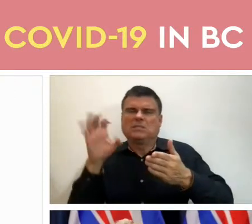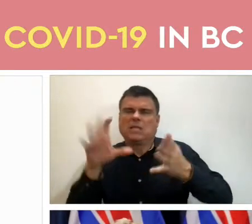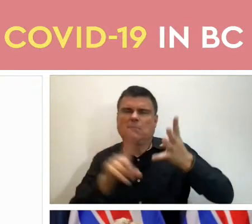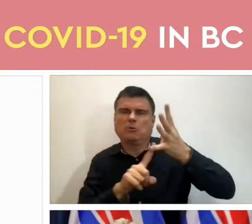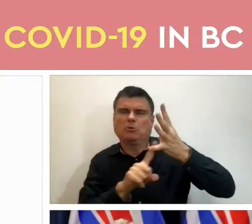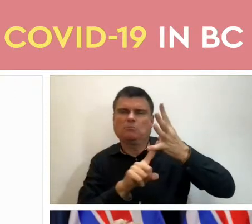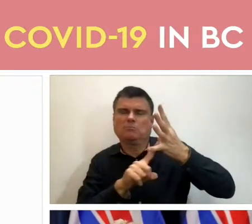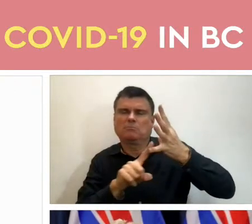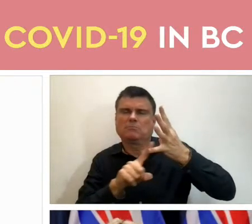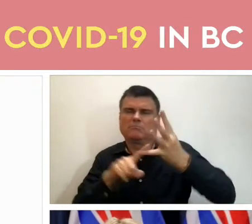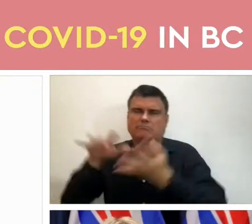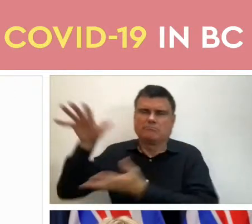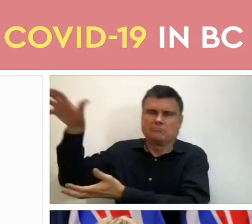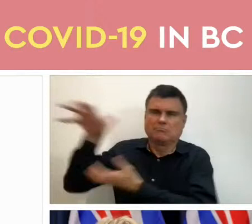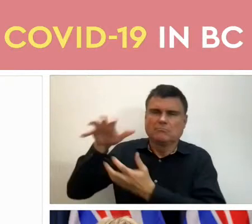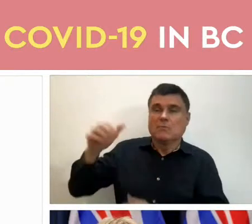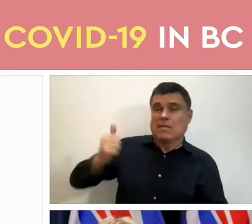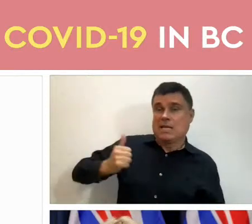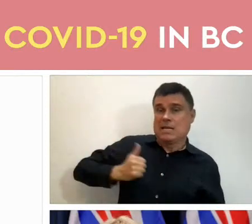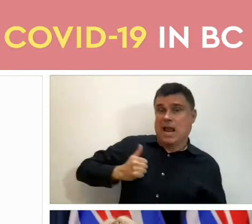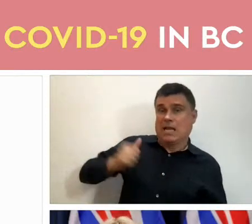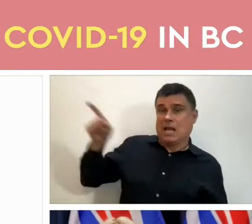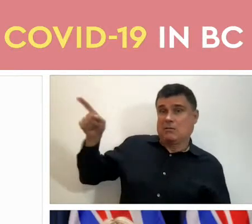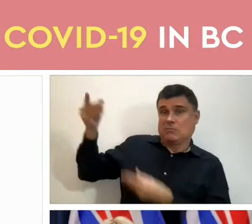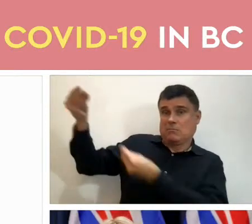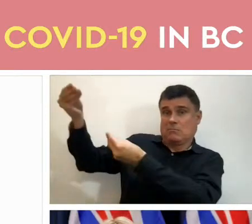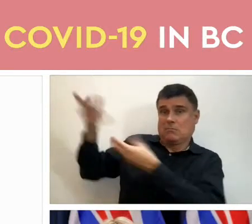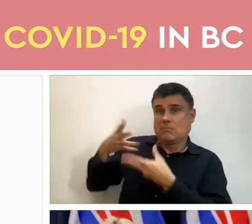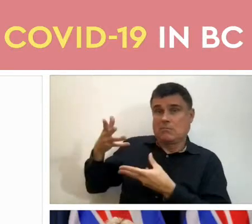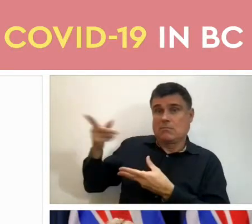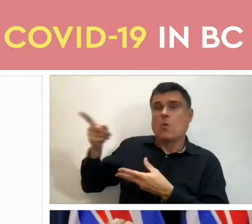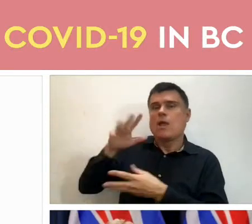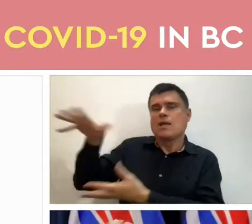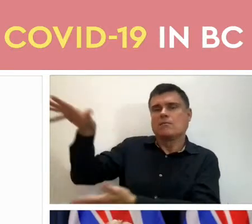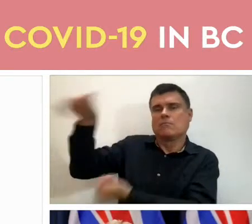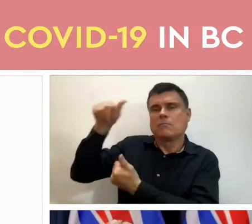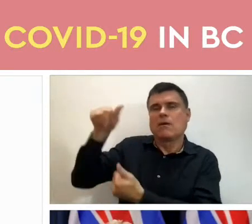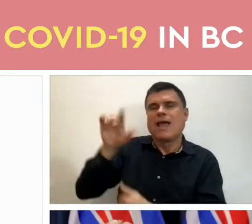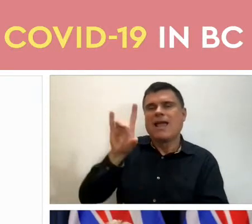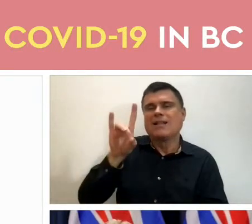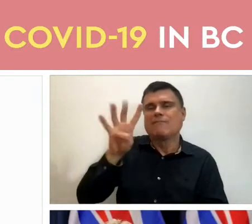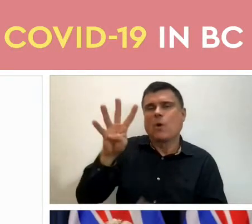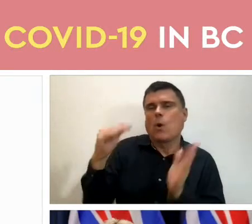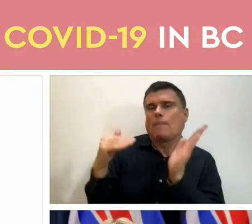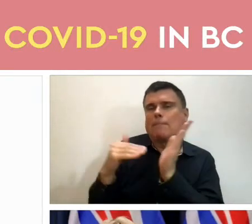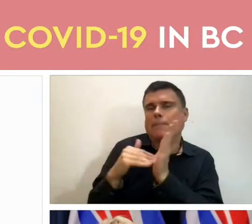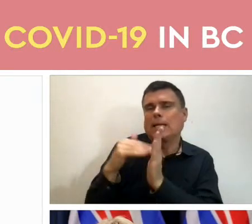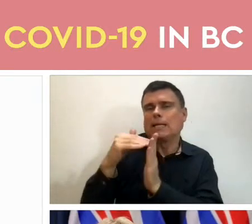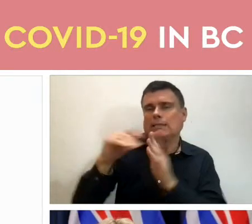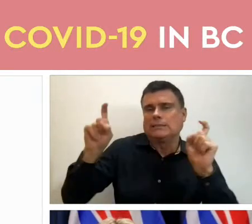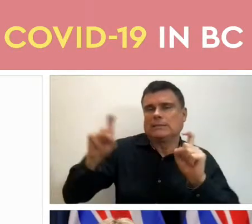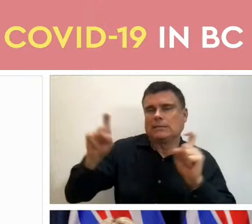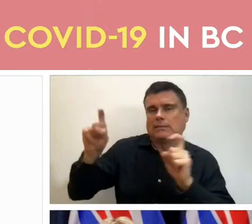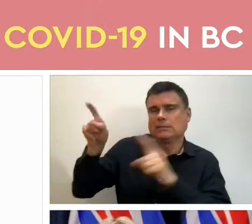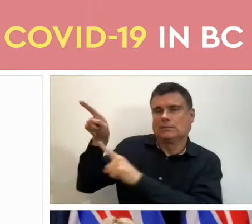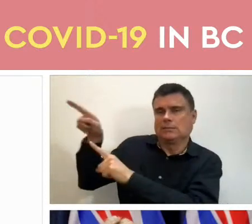should expect 84 million of five different types of rapid tests in the country for all provinces